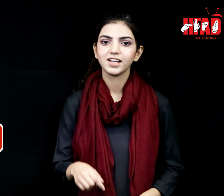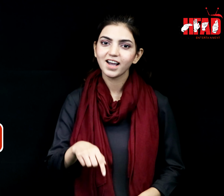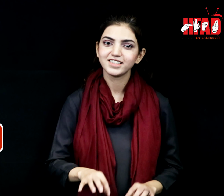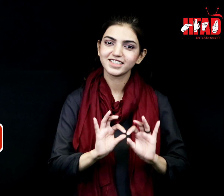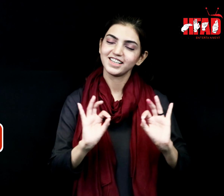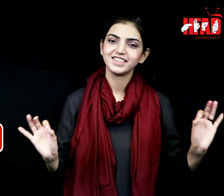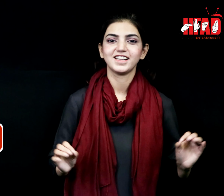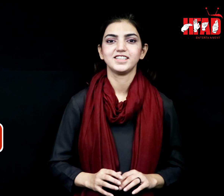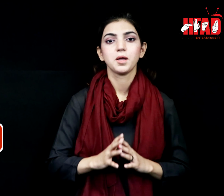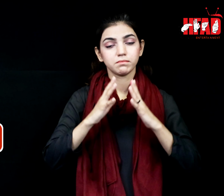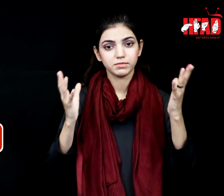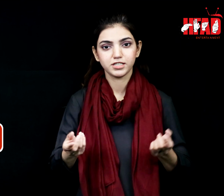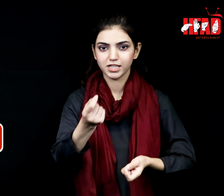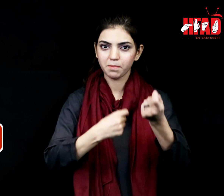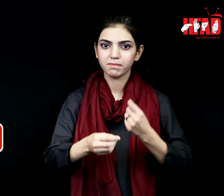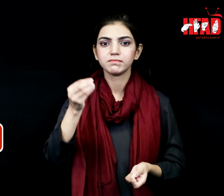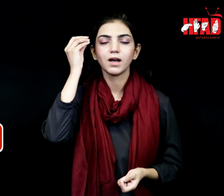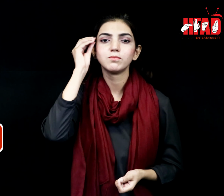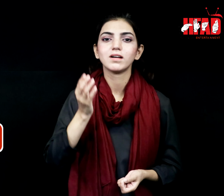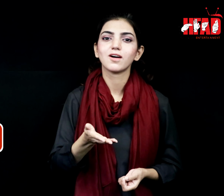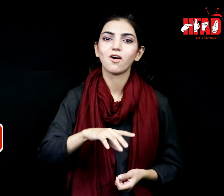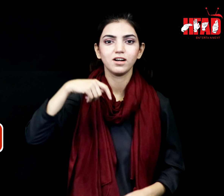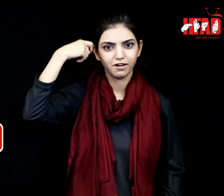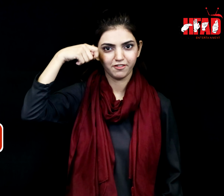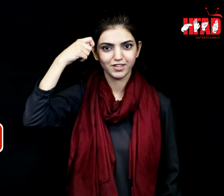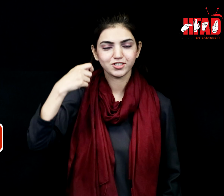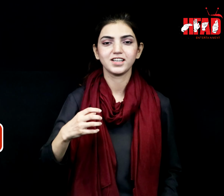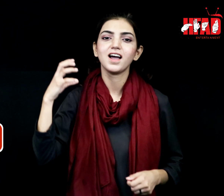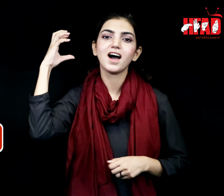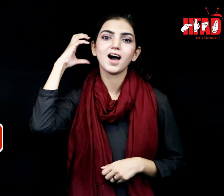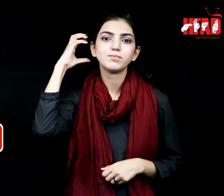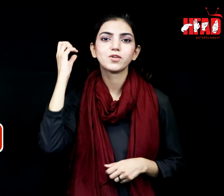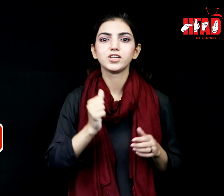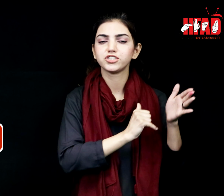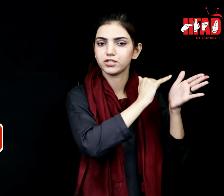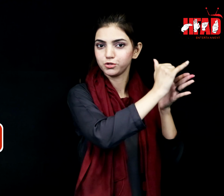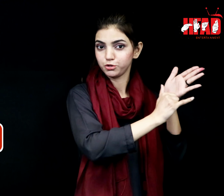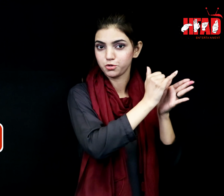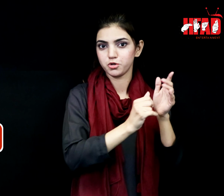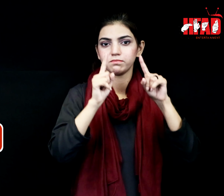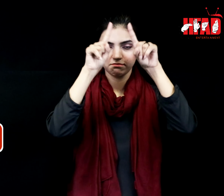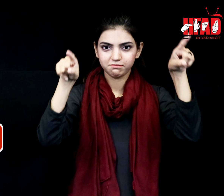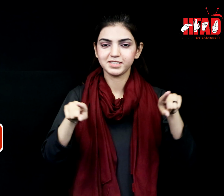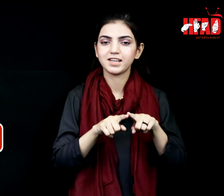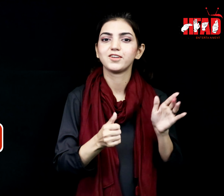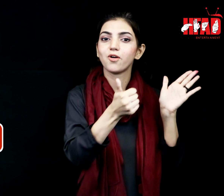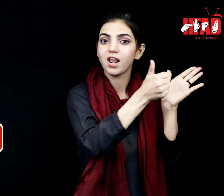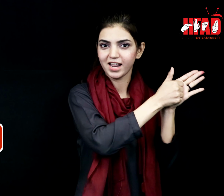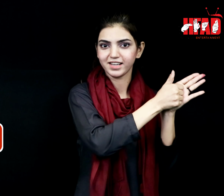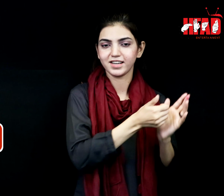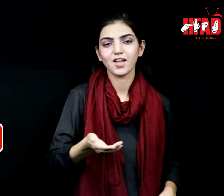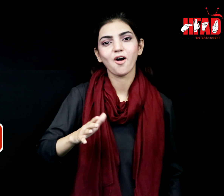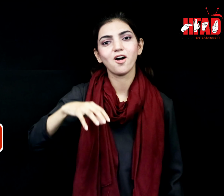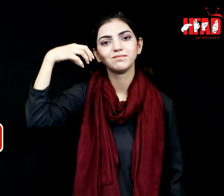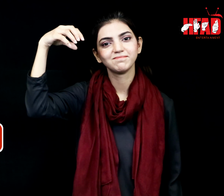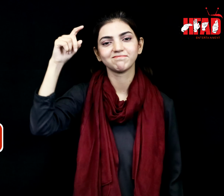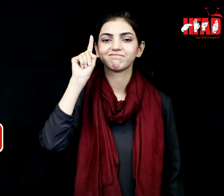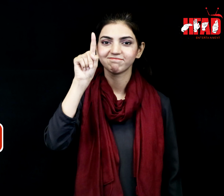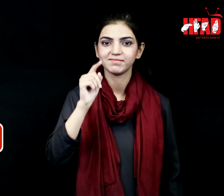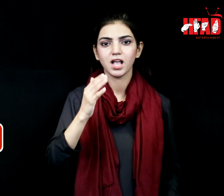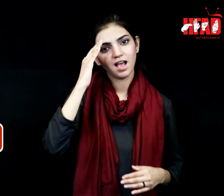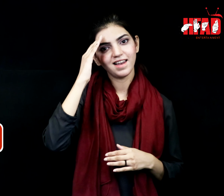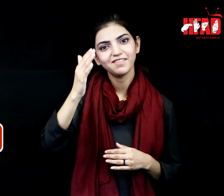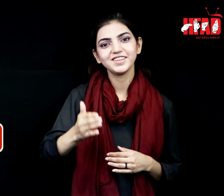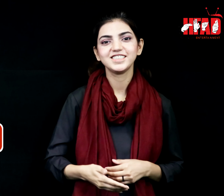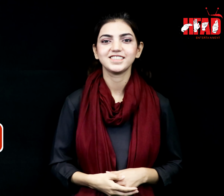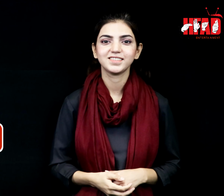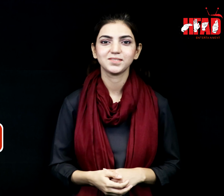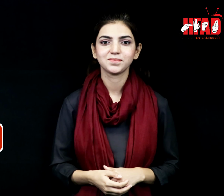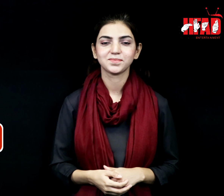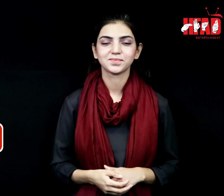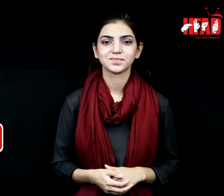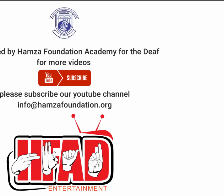For more information & videos, Like 👍HFAD Channel.